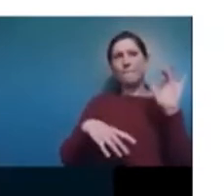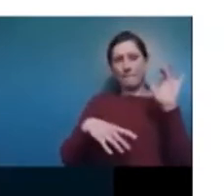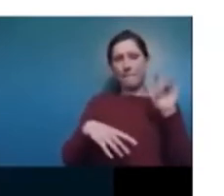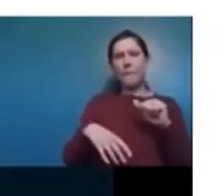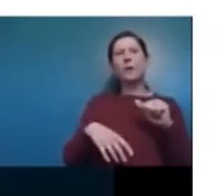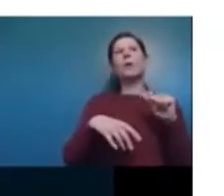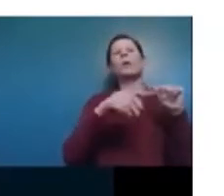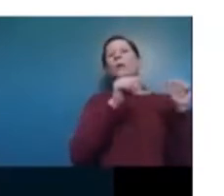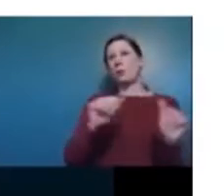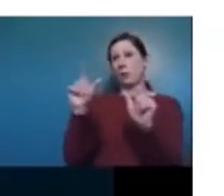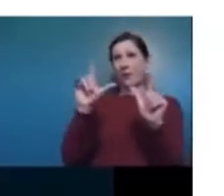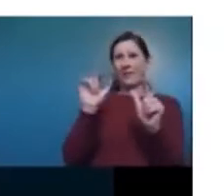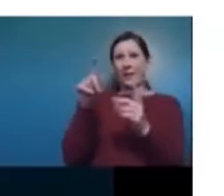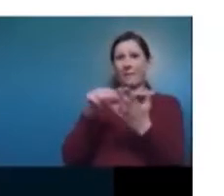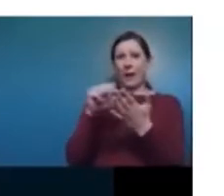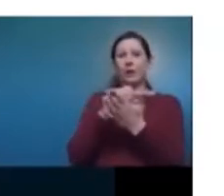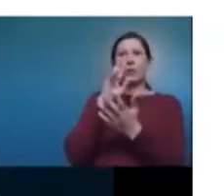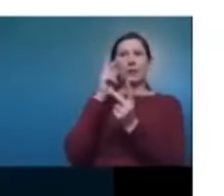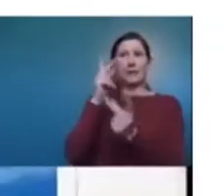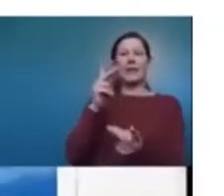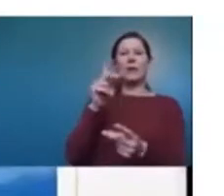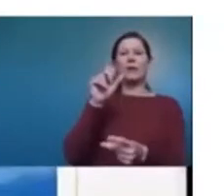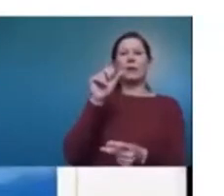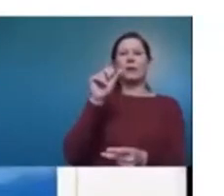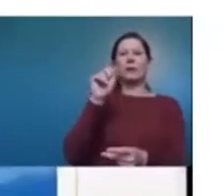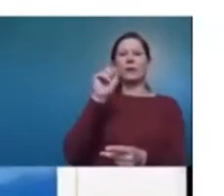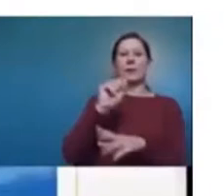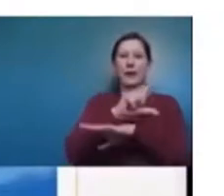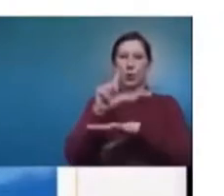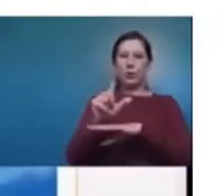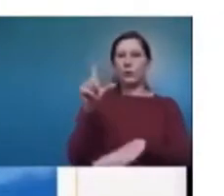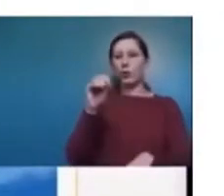should find St. Louis zooms. Here's the zooms page. At the